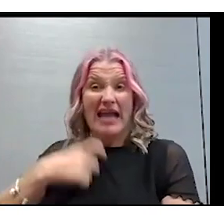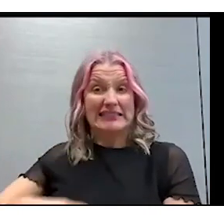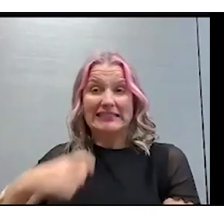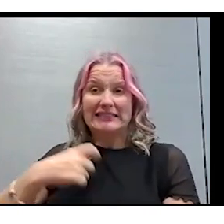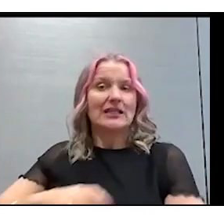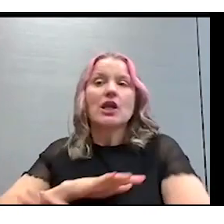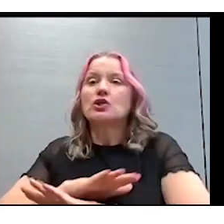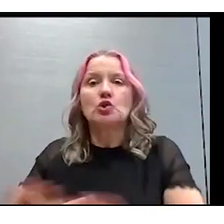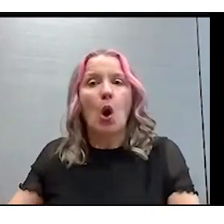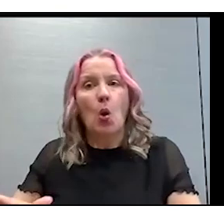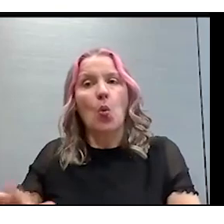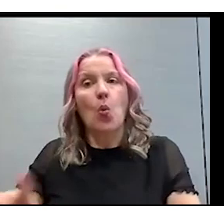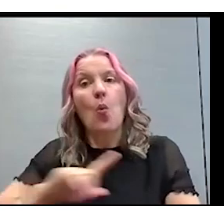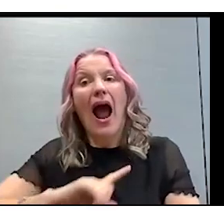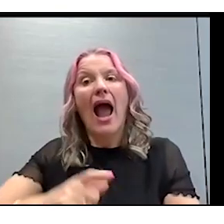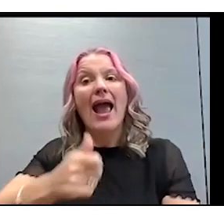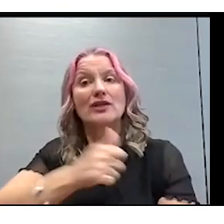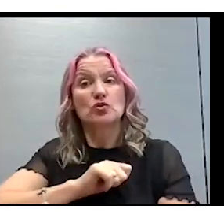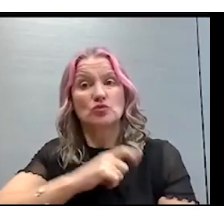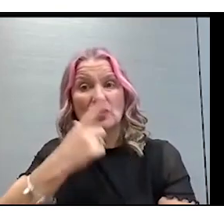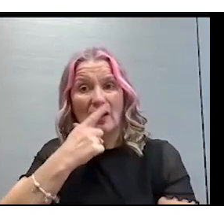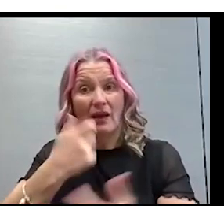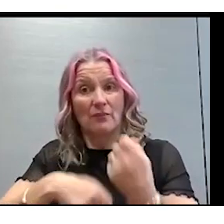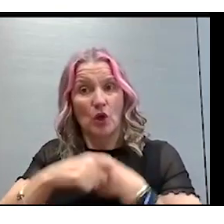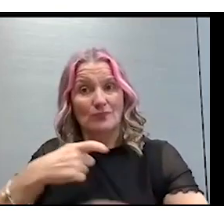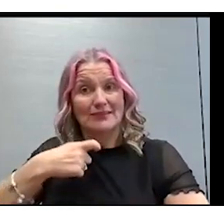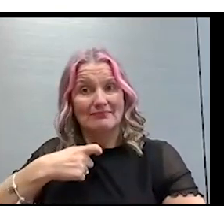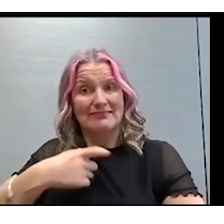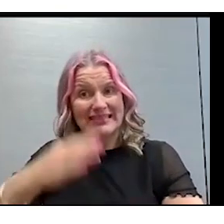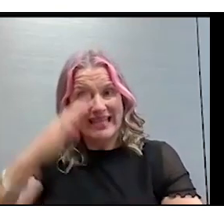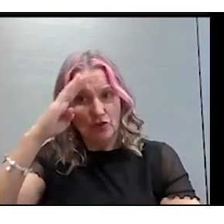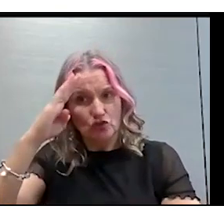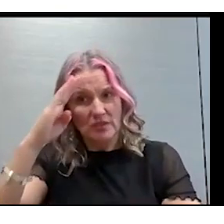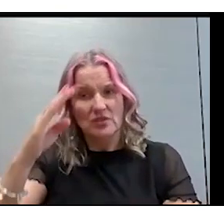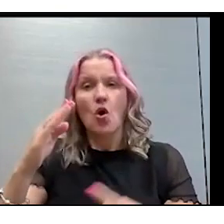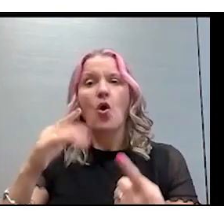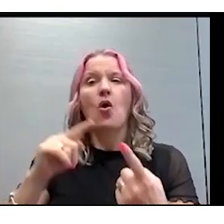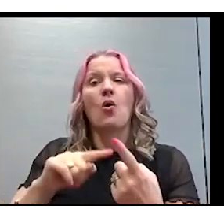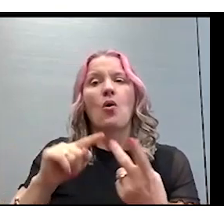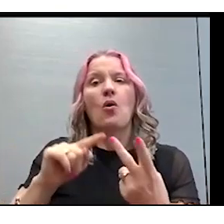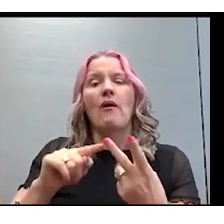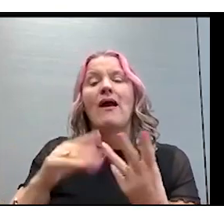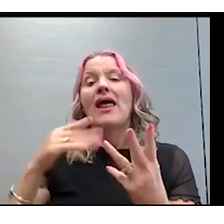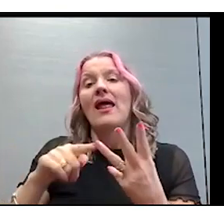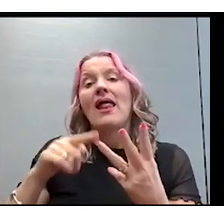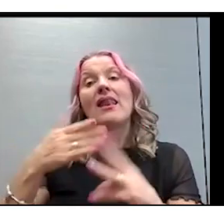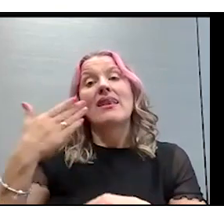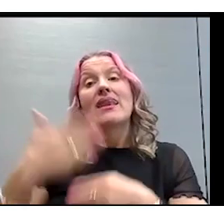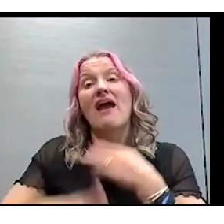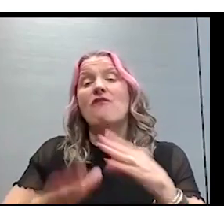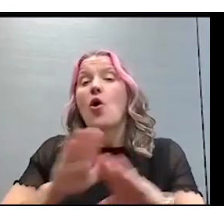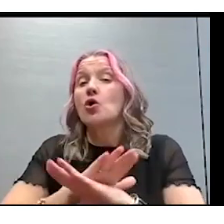assumptions can be dangerous as we know. And then with never or don't or shouldn't.